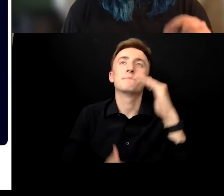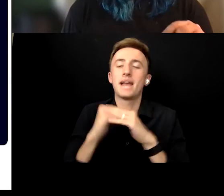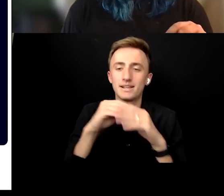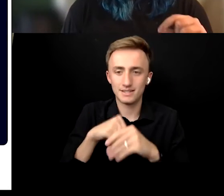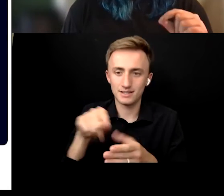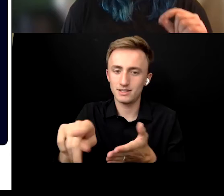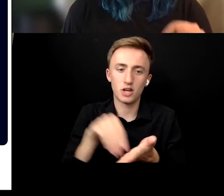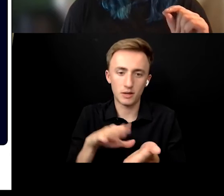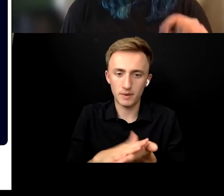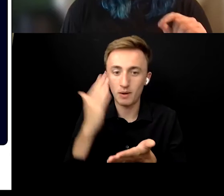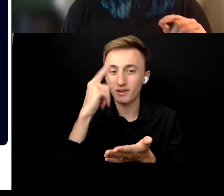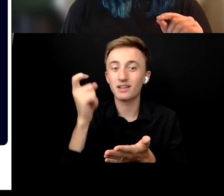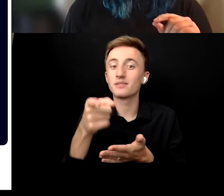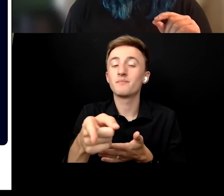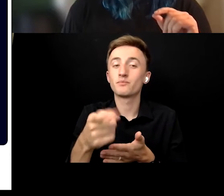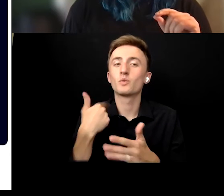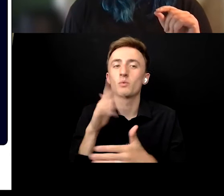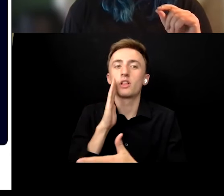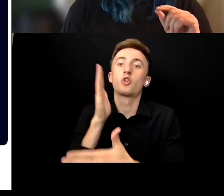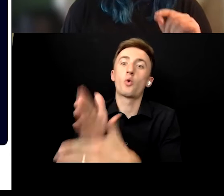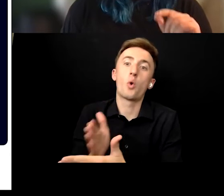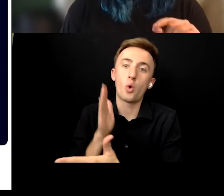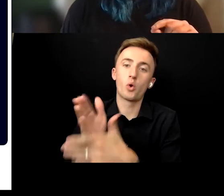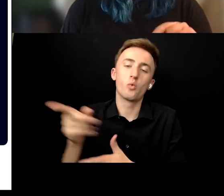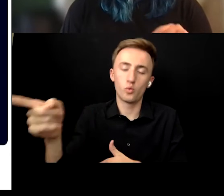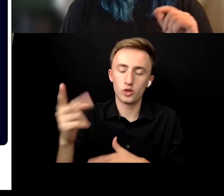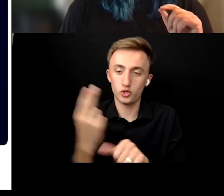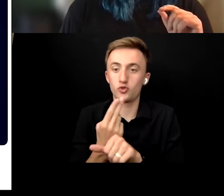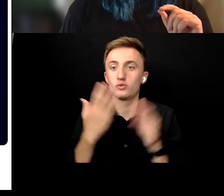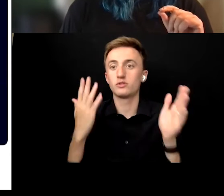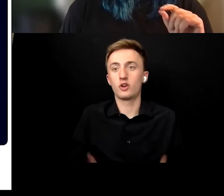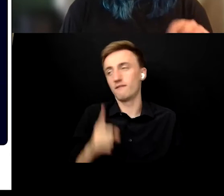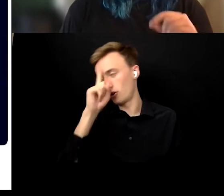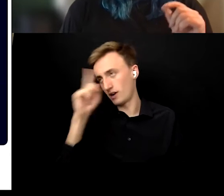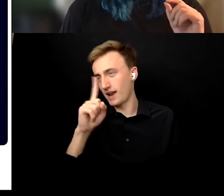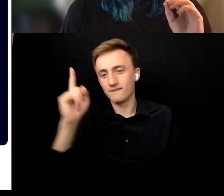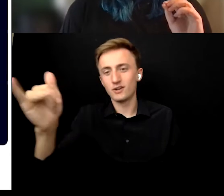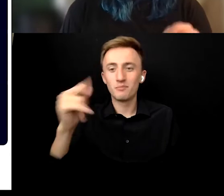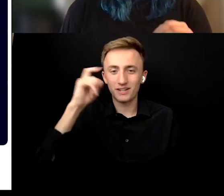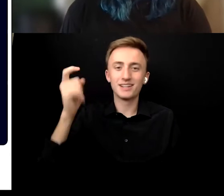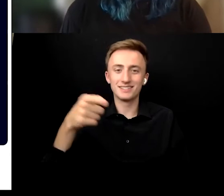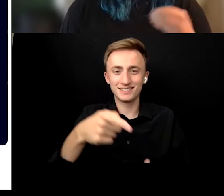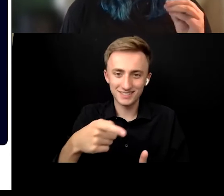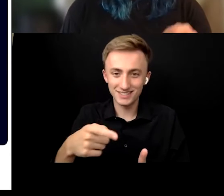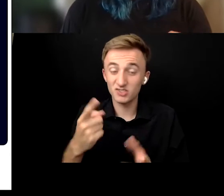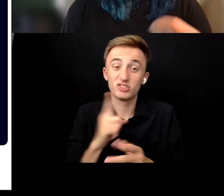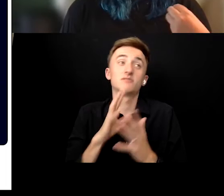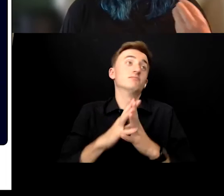going to annoy the user to all end. There will be too much information all the time. It is going to